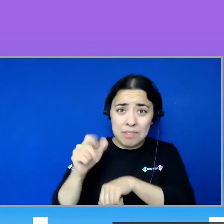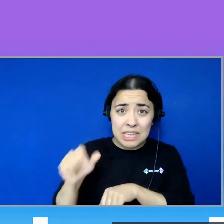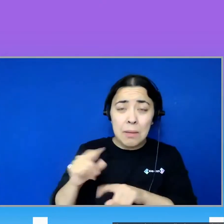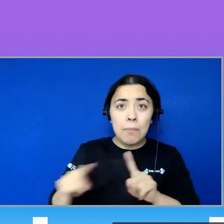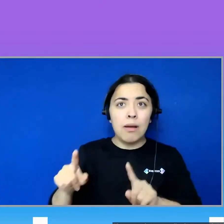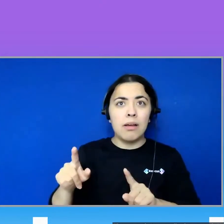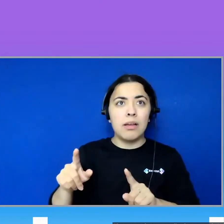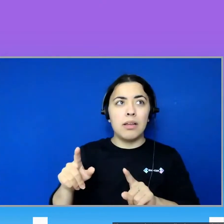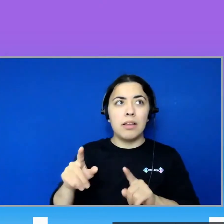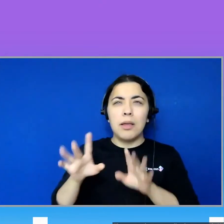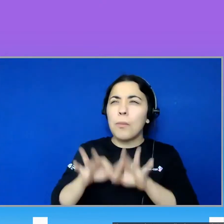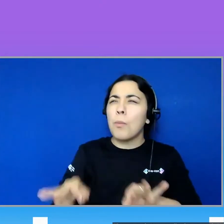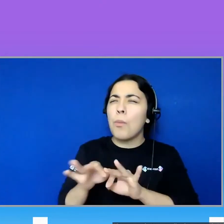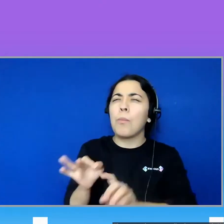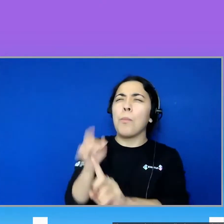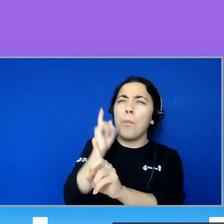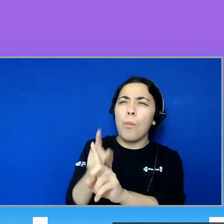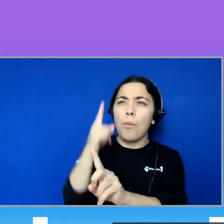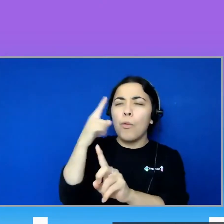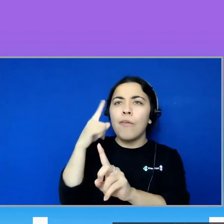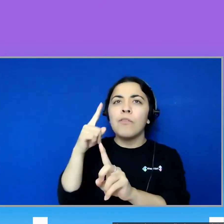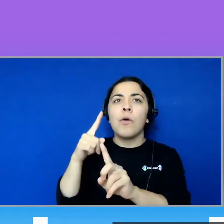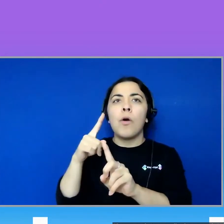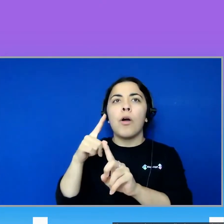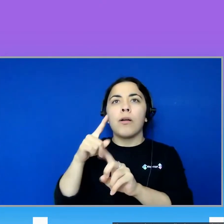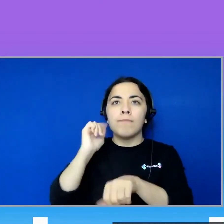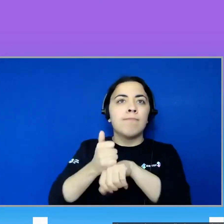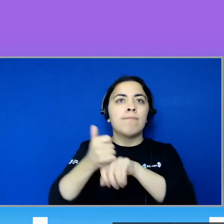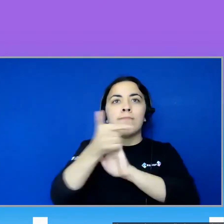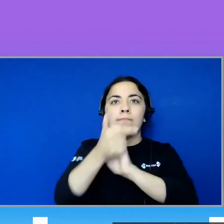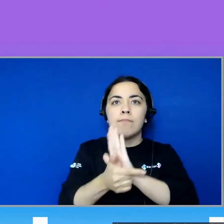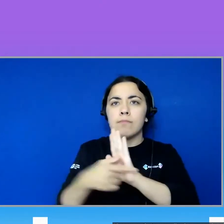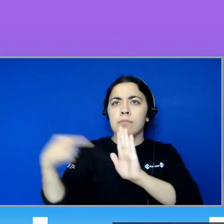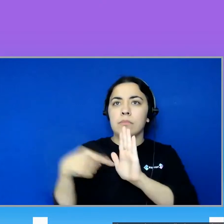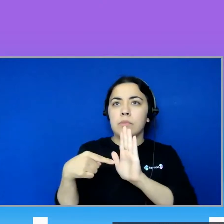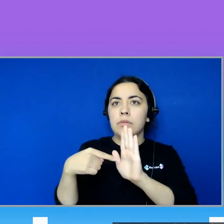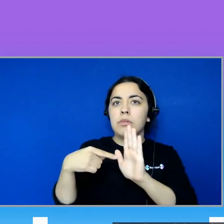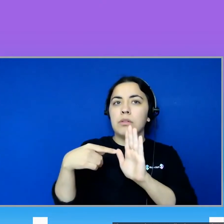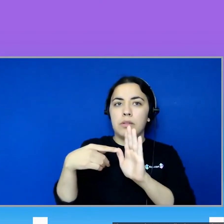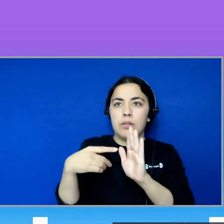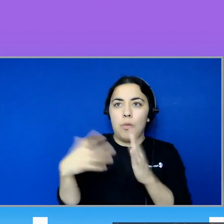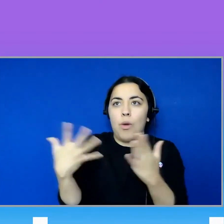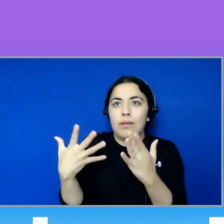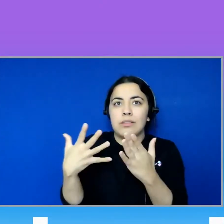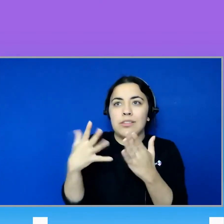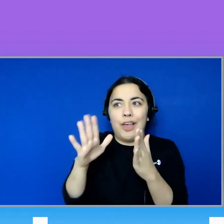more importantly, really what the intention was and is of the